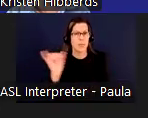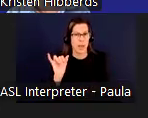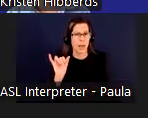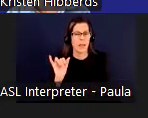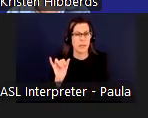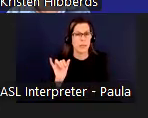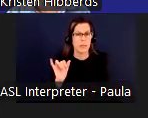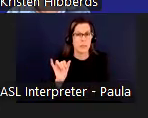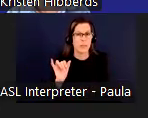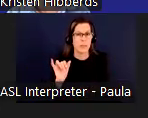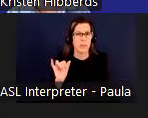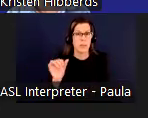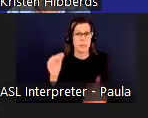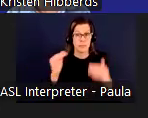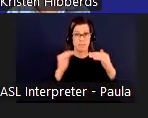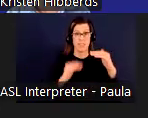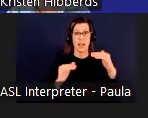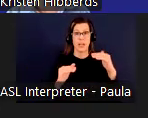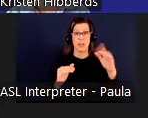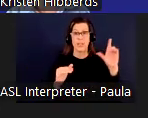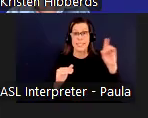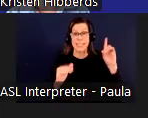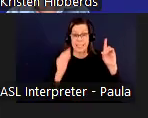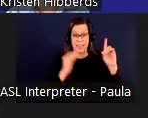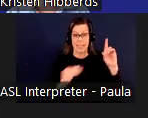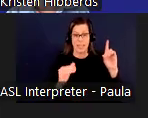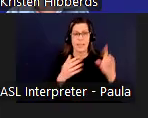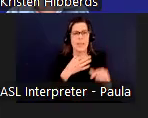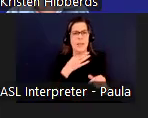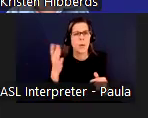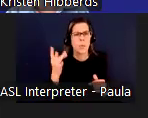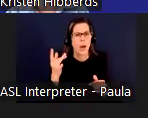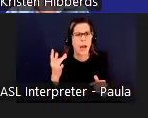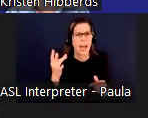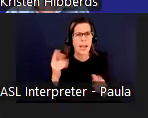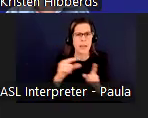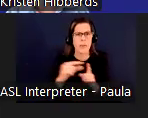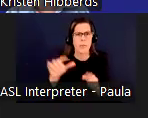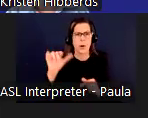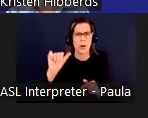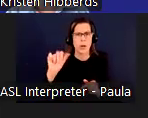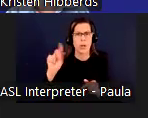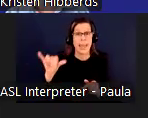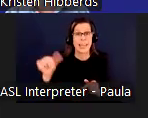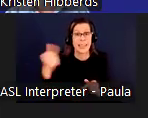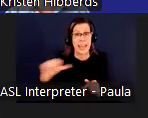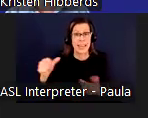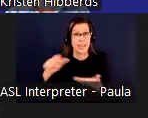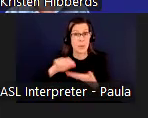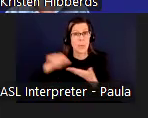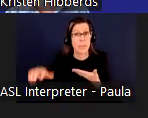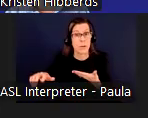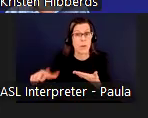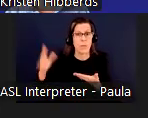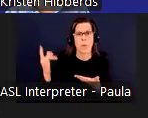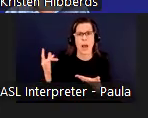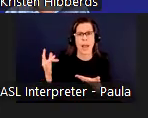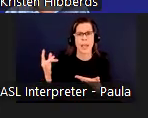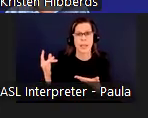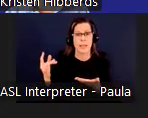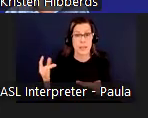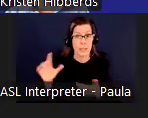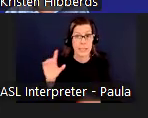And then under D I'm just curious why the removal of the word any in the anyone